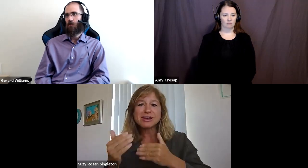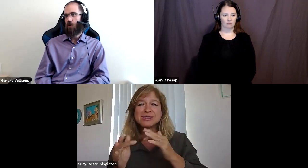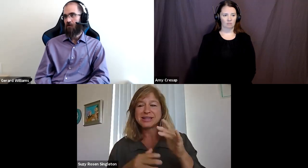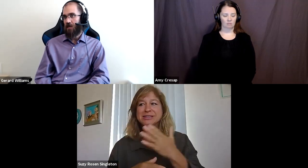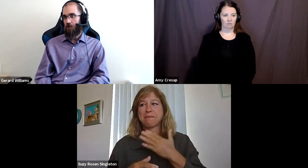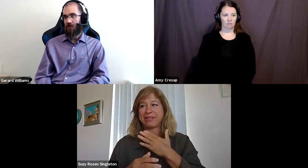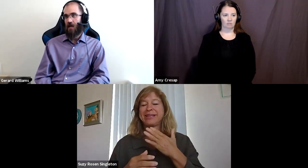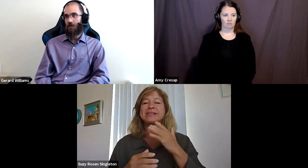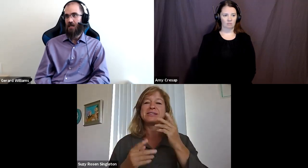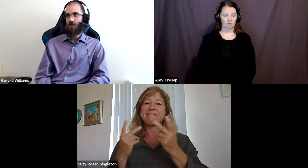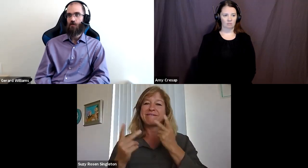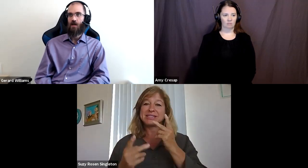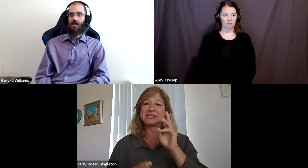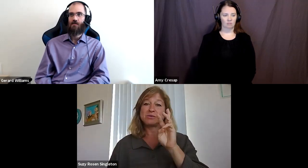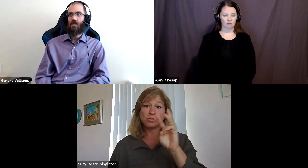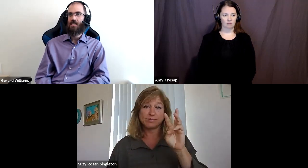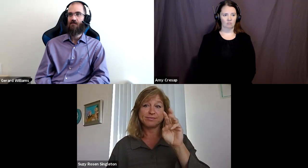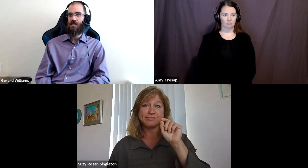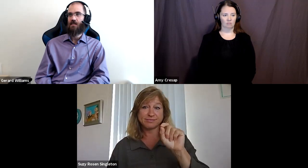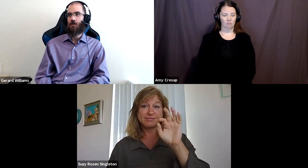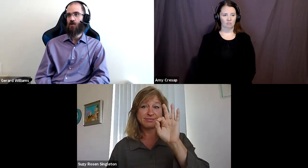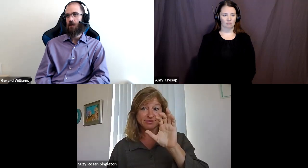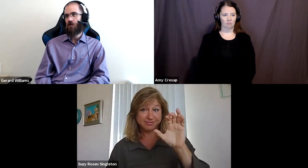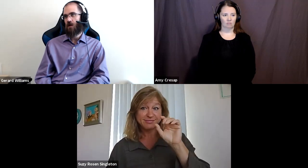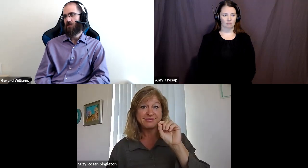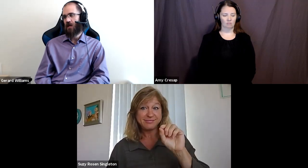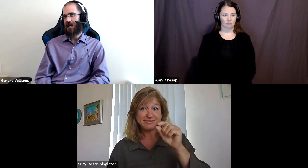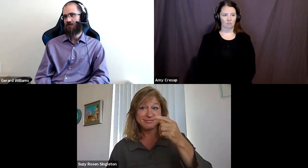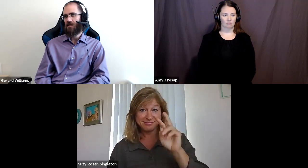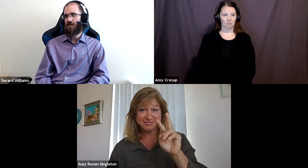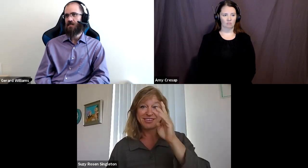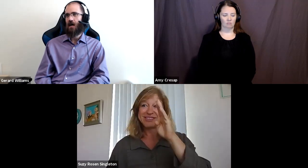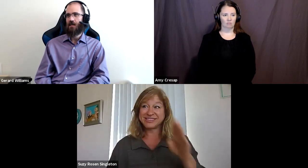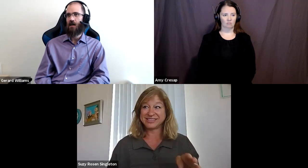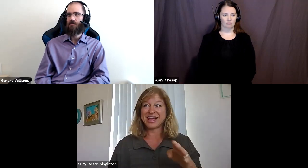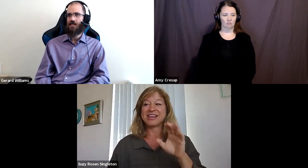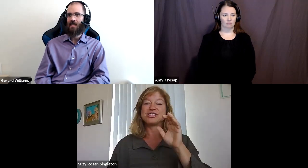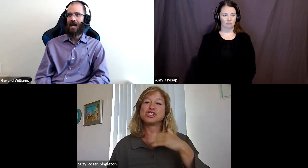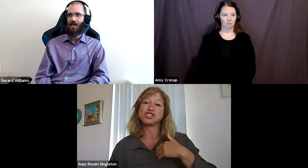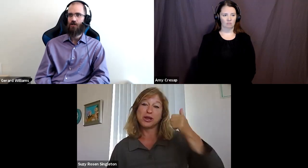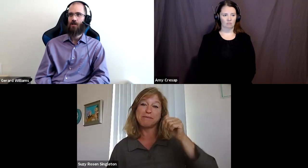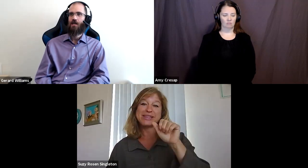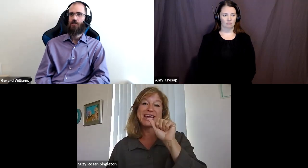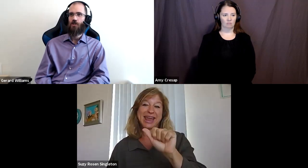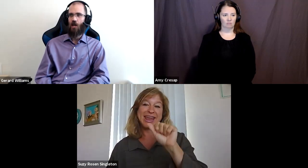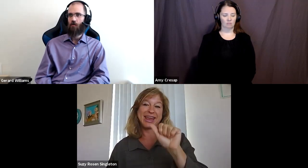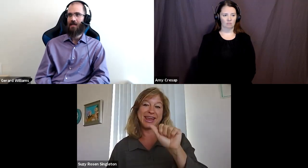For more information about the nominations process, please visit WWW.fcc.gov/chairmans